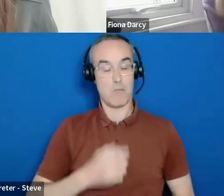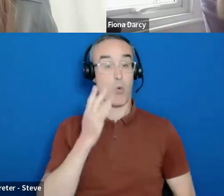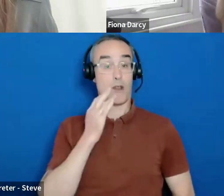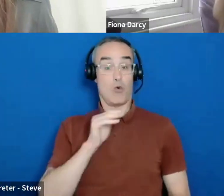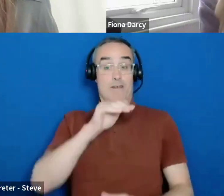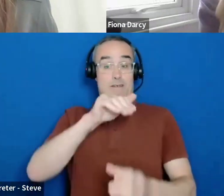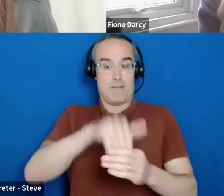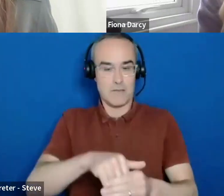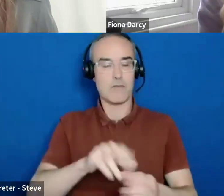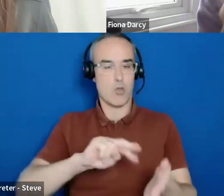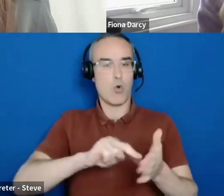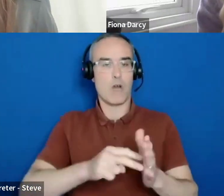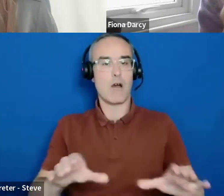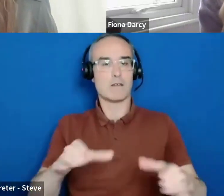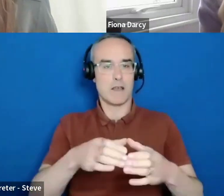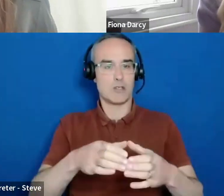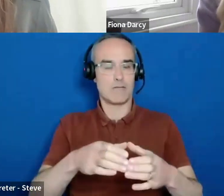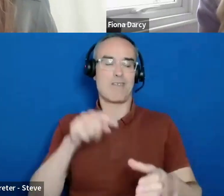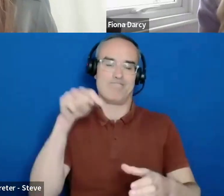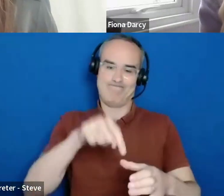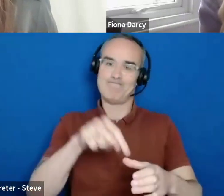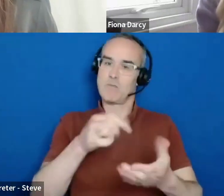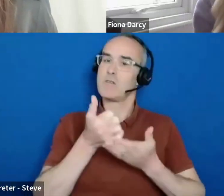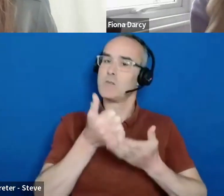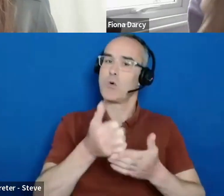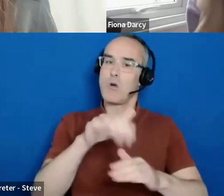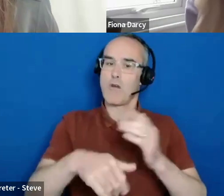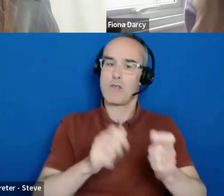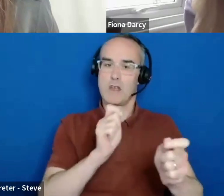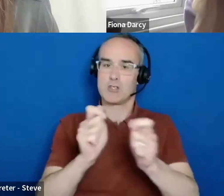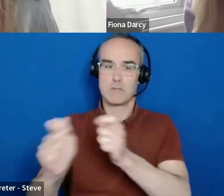they would support with what adjustments you need for the role itself.